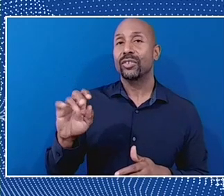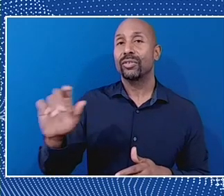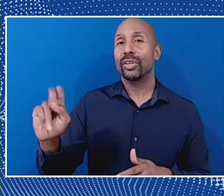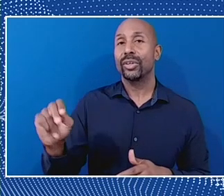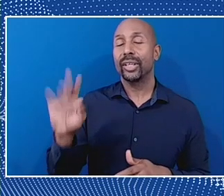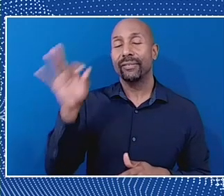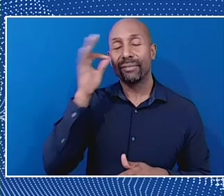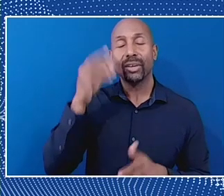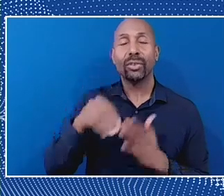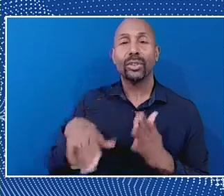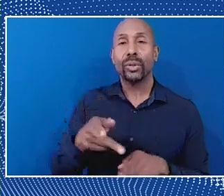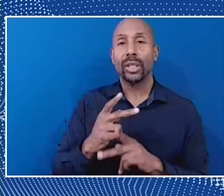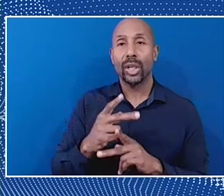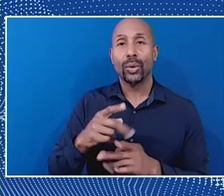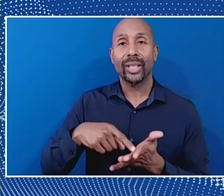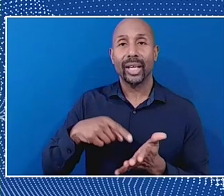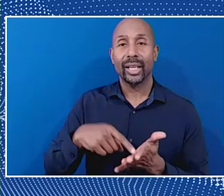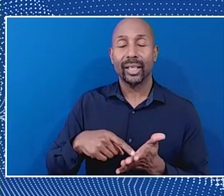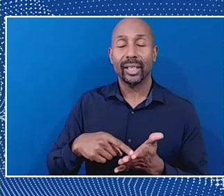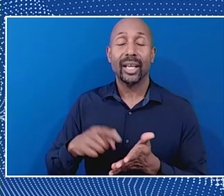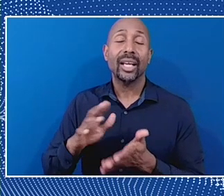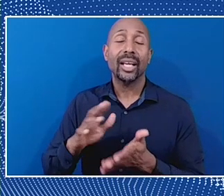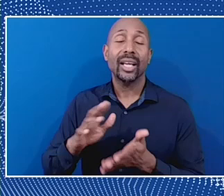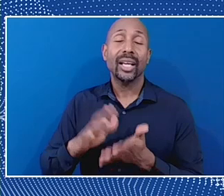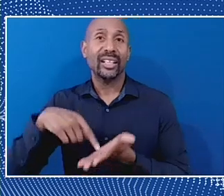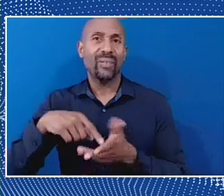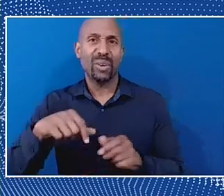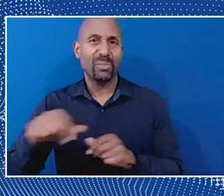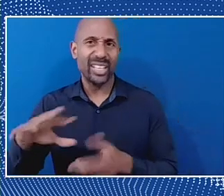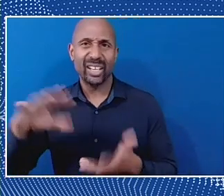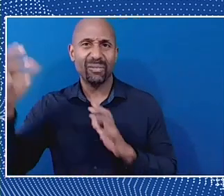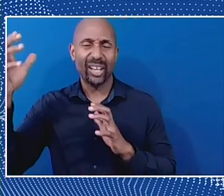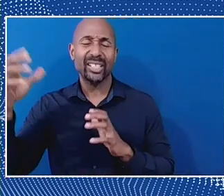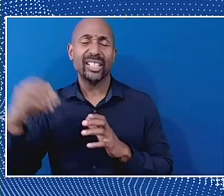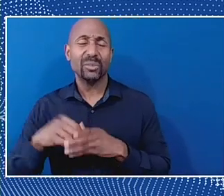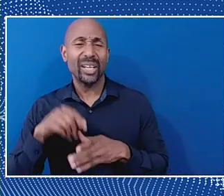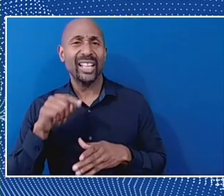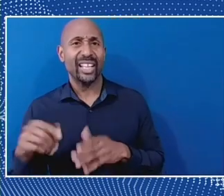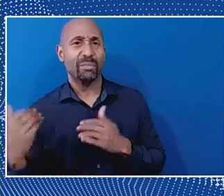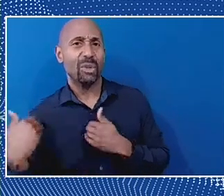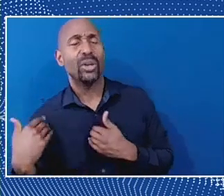The college affordability crisis and the burden of student loan debt can limit economic growth for individuals and